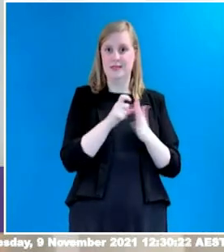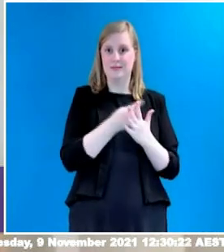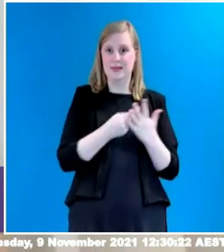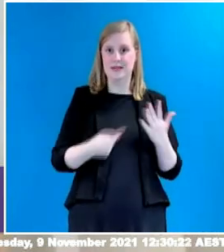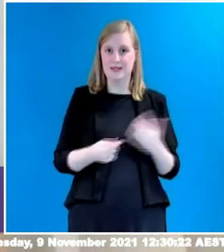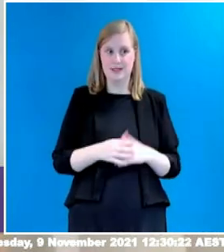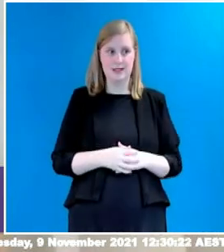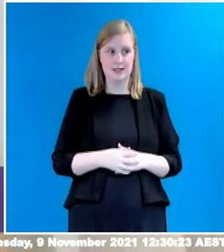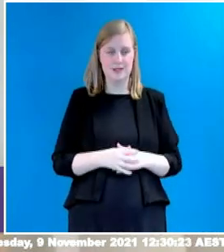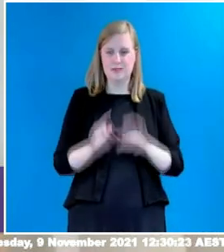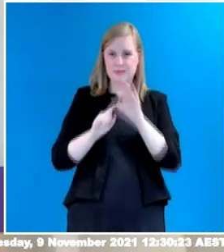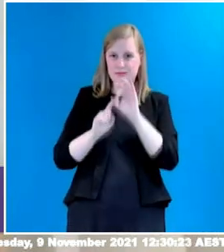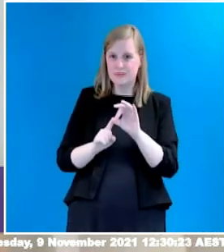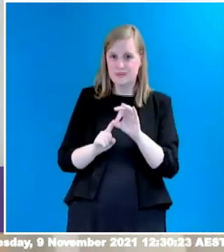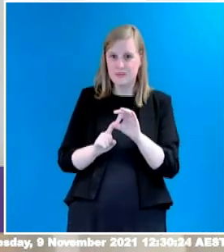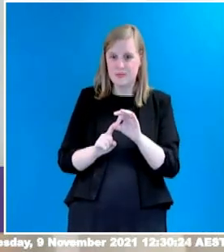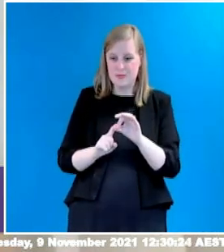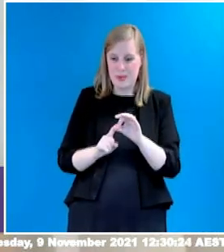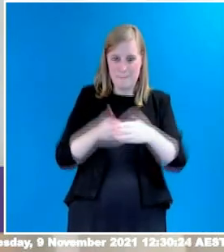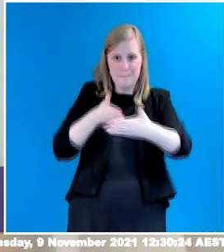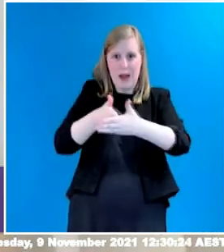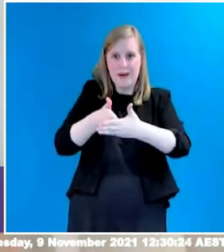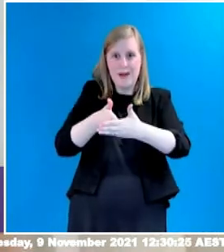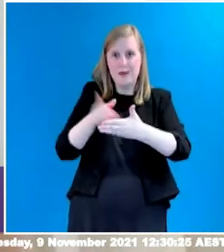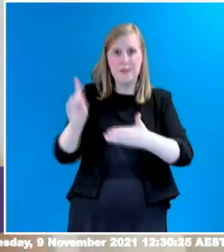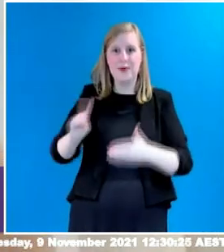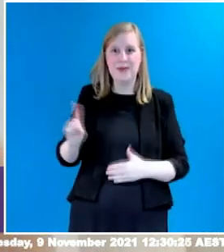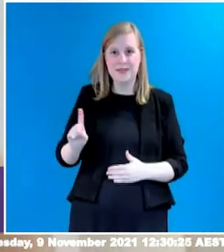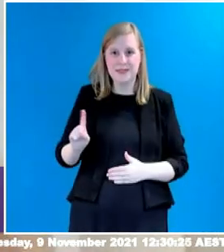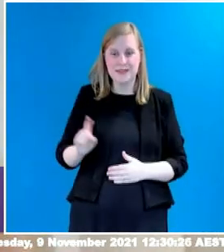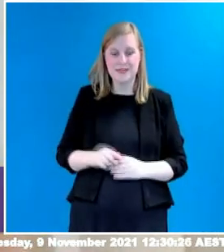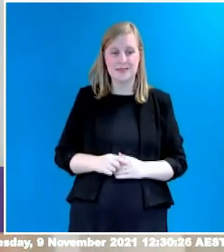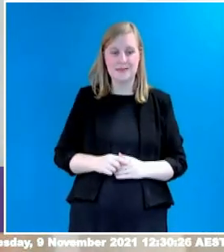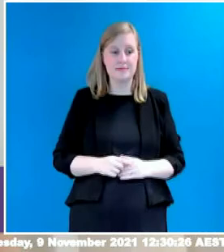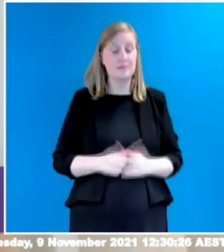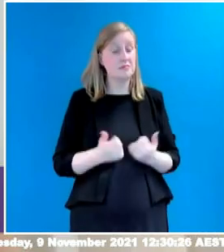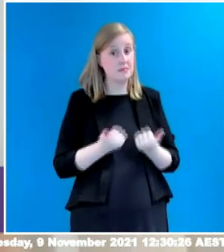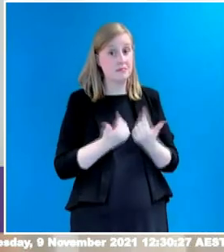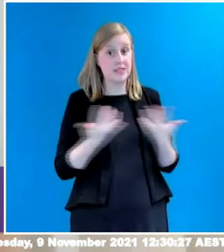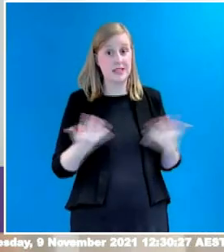The barriers are numerous in this way. One of them is a willingness.